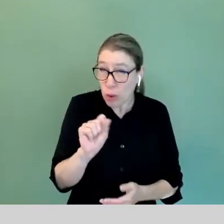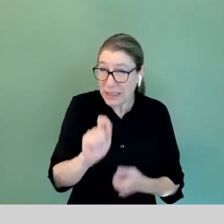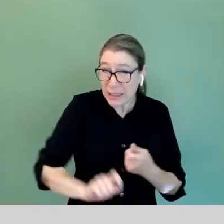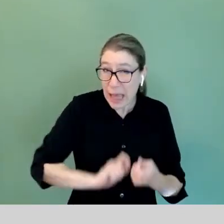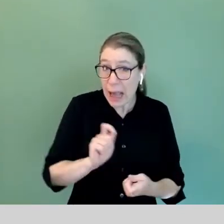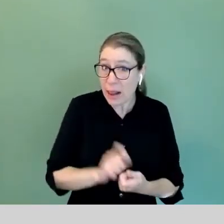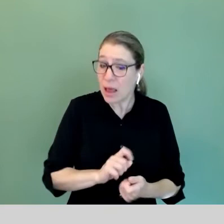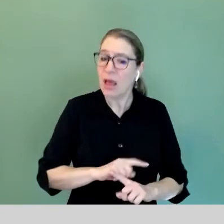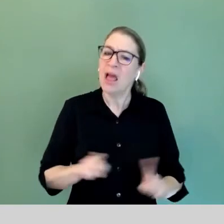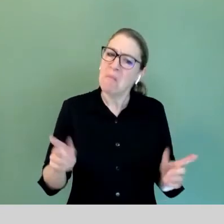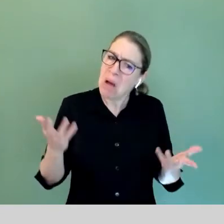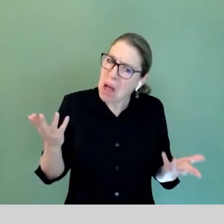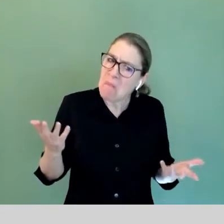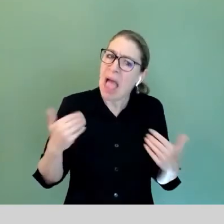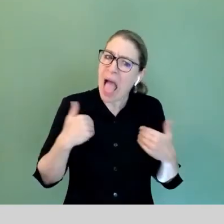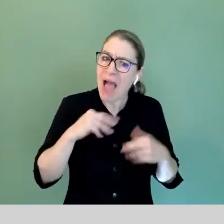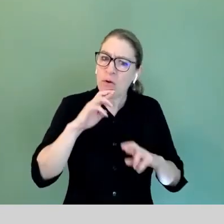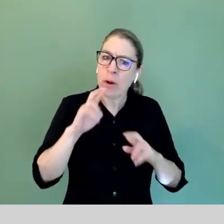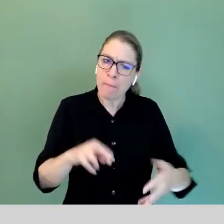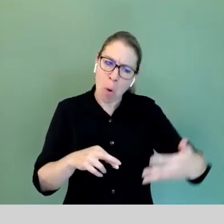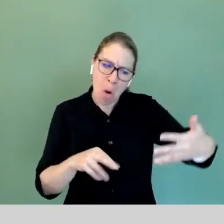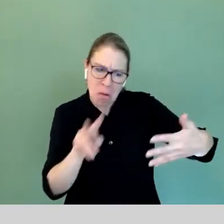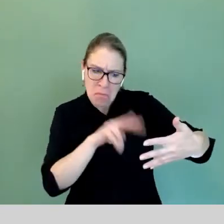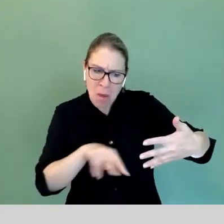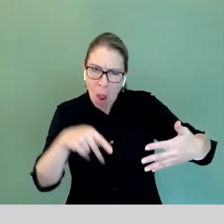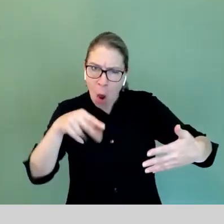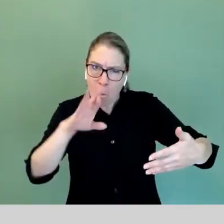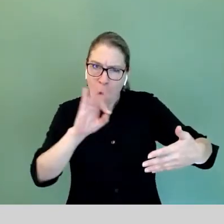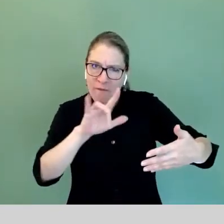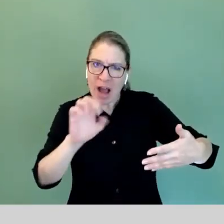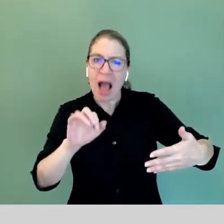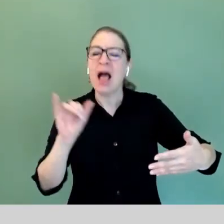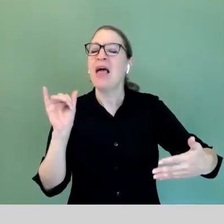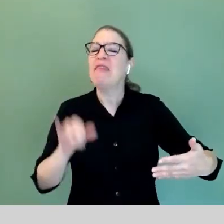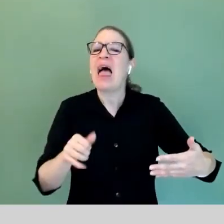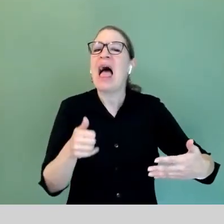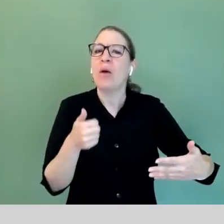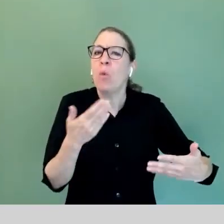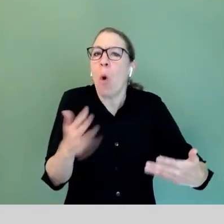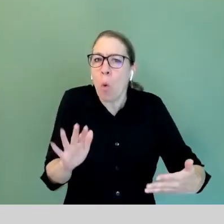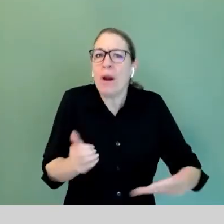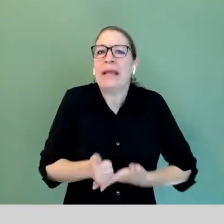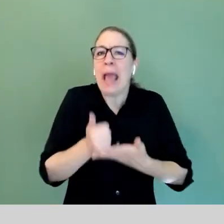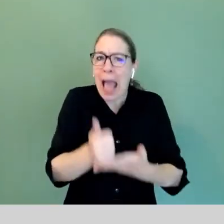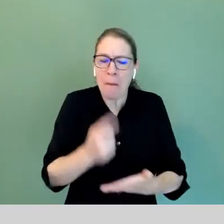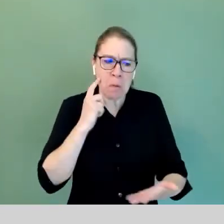just having these reports and just doing some profiling on your data, will often help you identify any issues